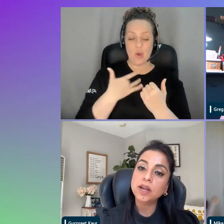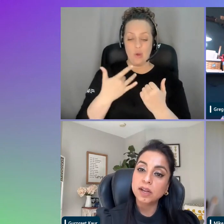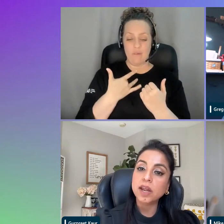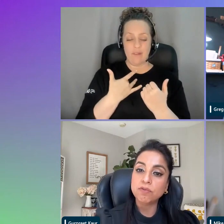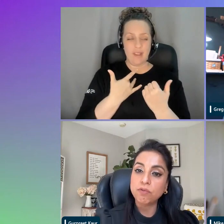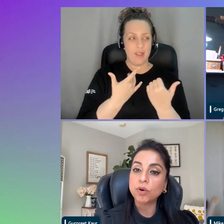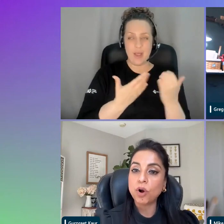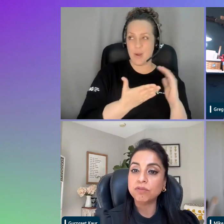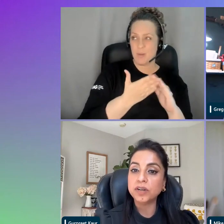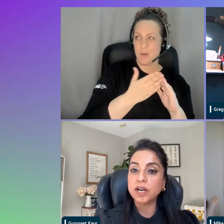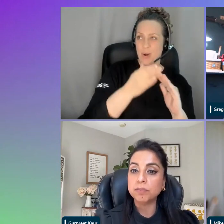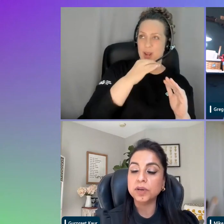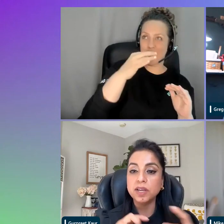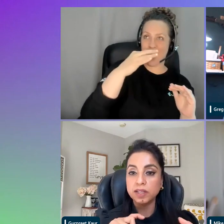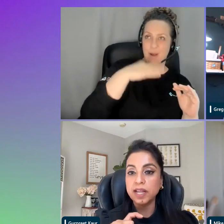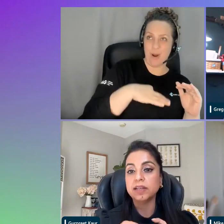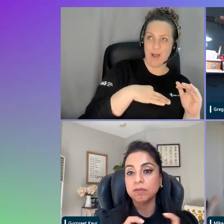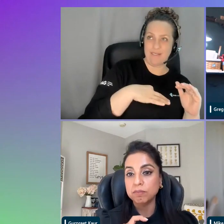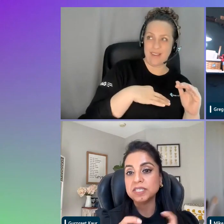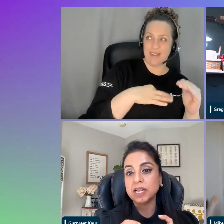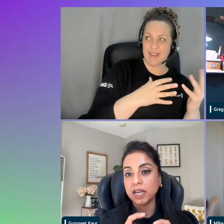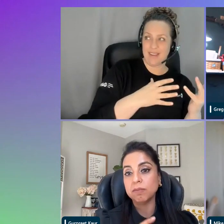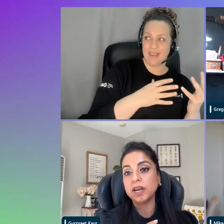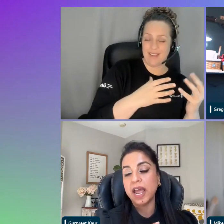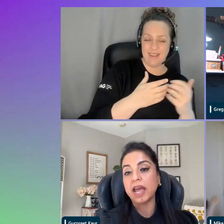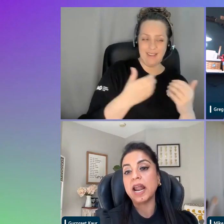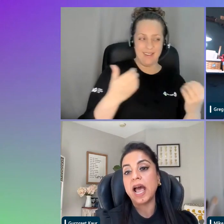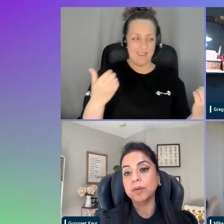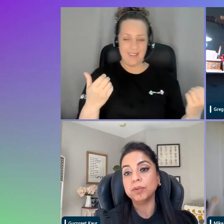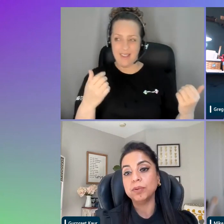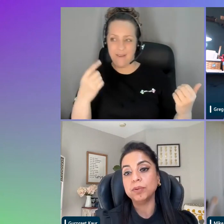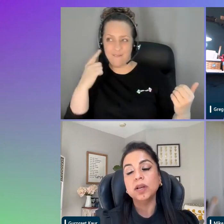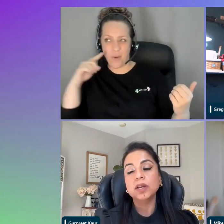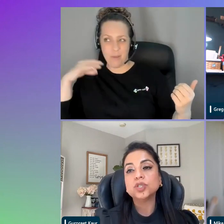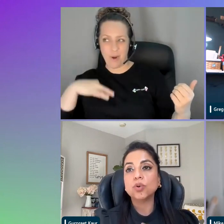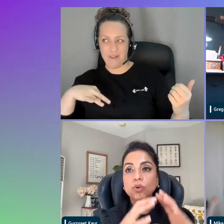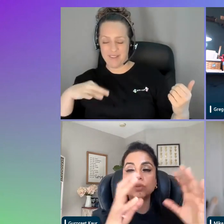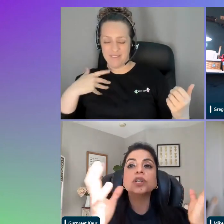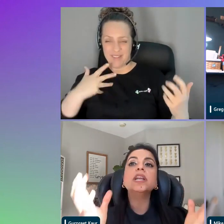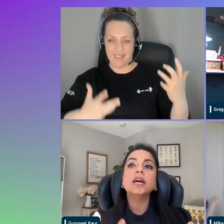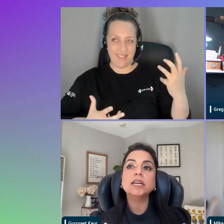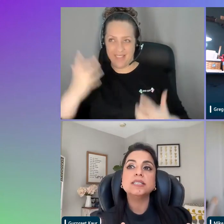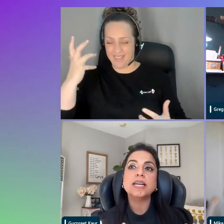a for profit company, and that misaligned and can happen. So